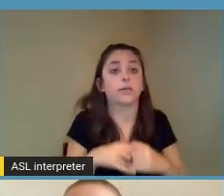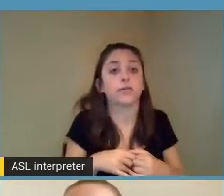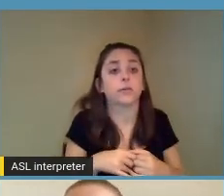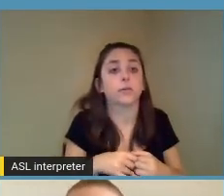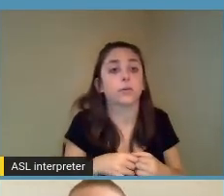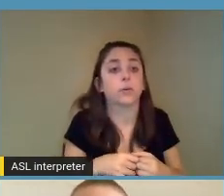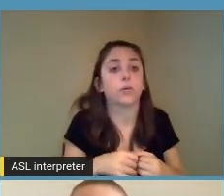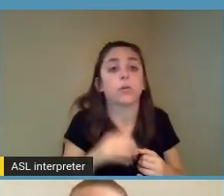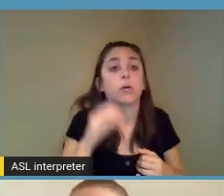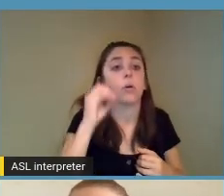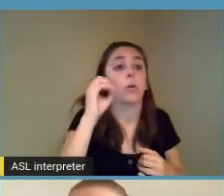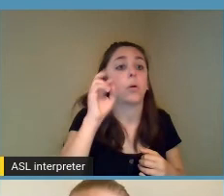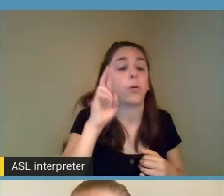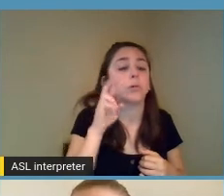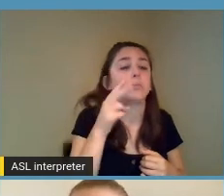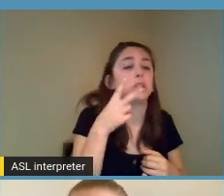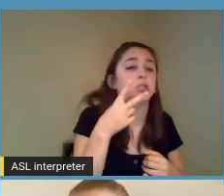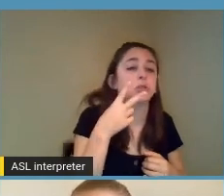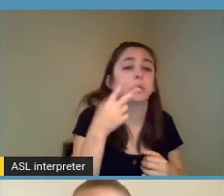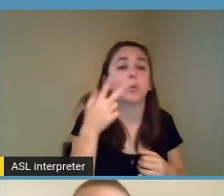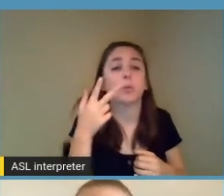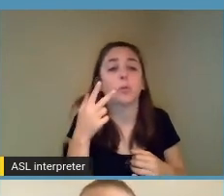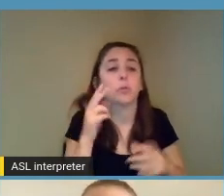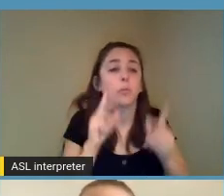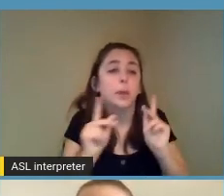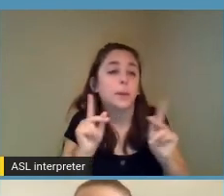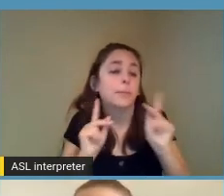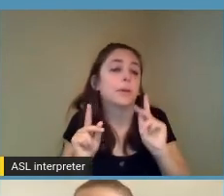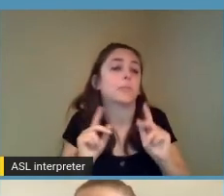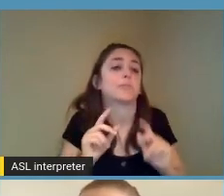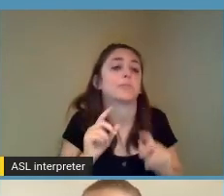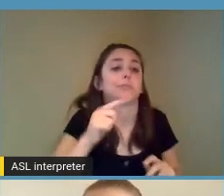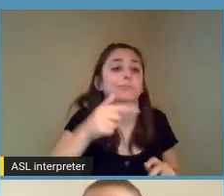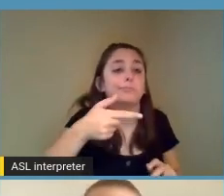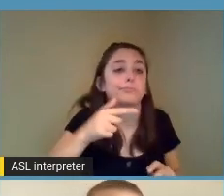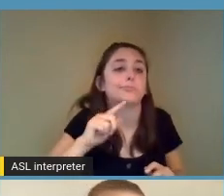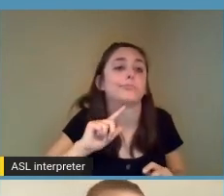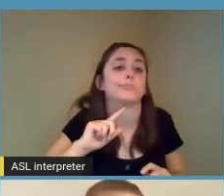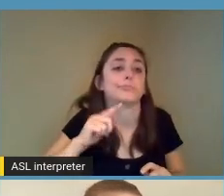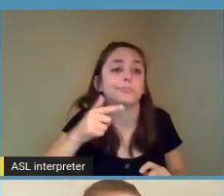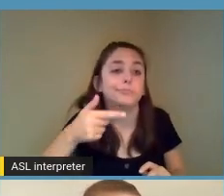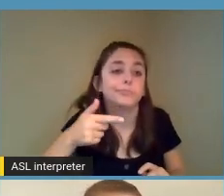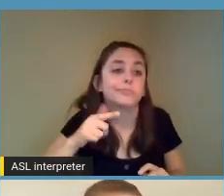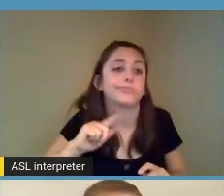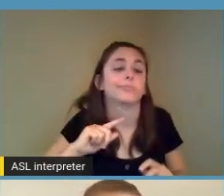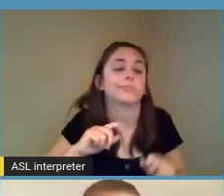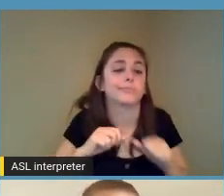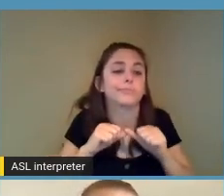two or three people with just the interview and the questions back and forth one continuous conversation.